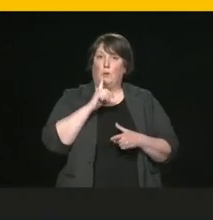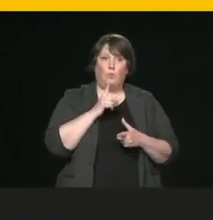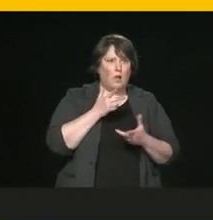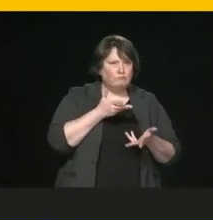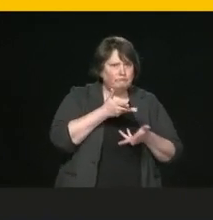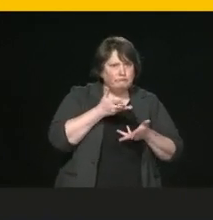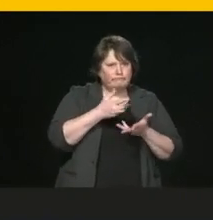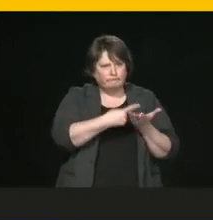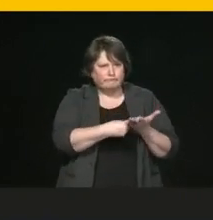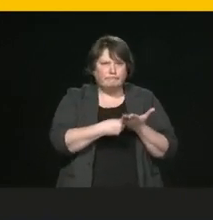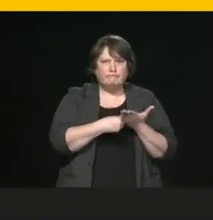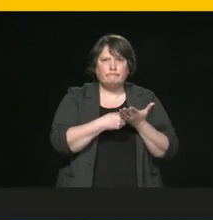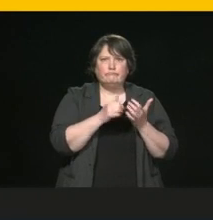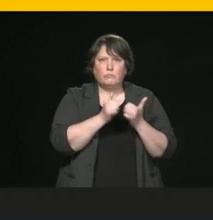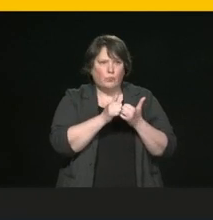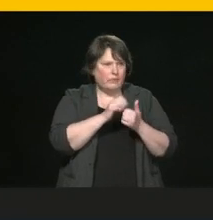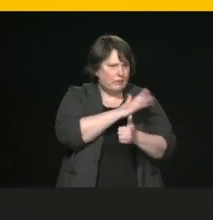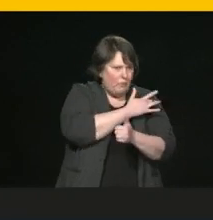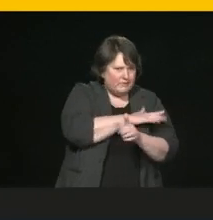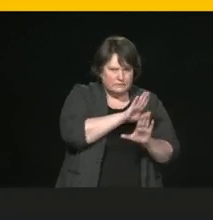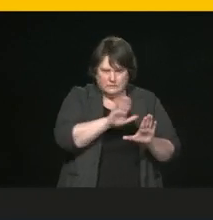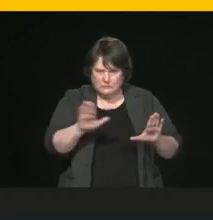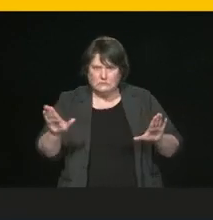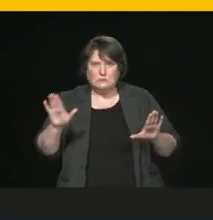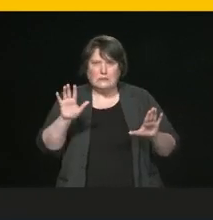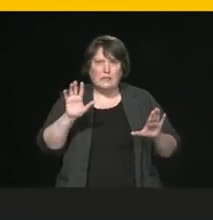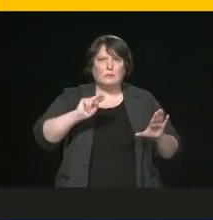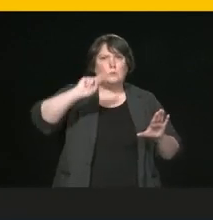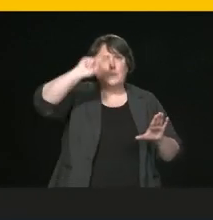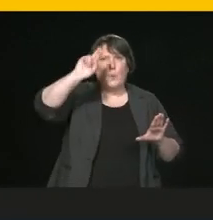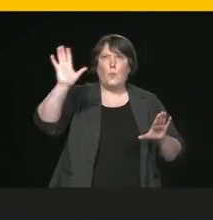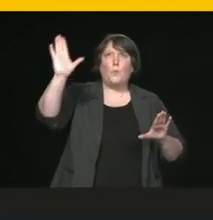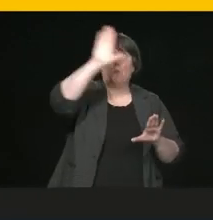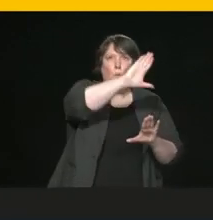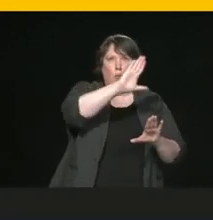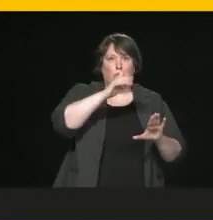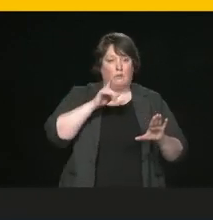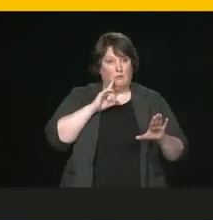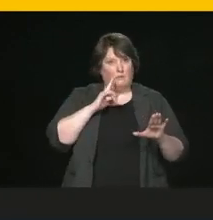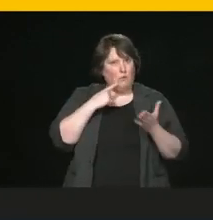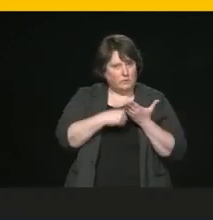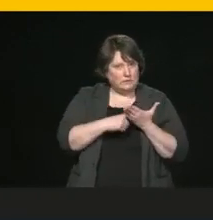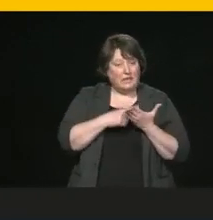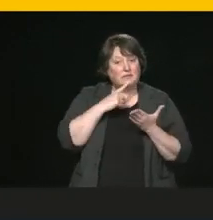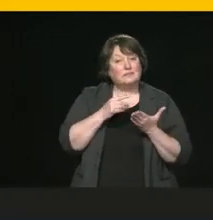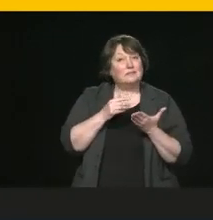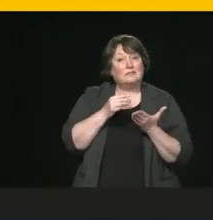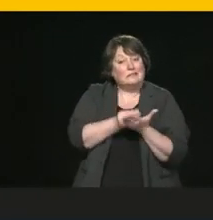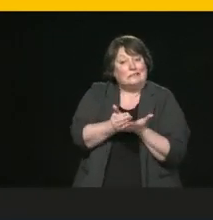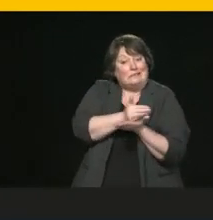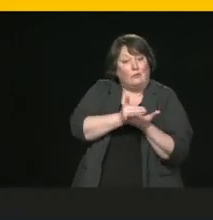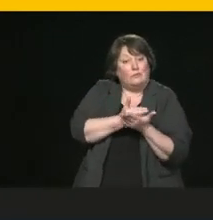PROVINCES AND TERRITORIES TO